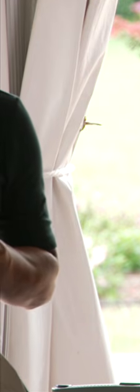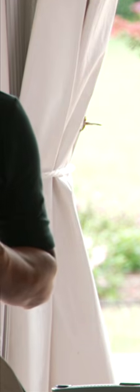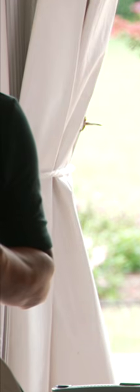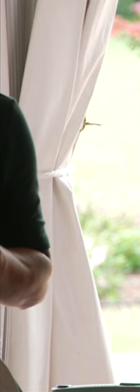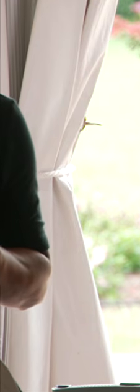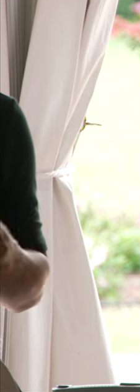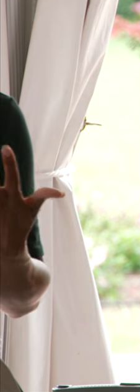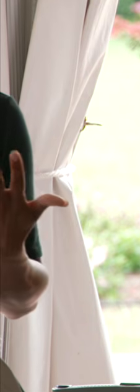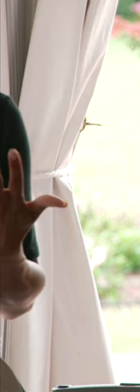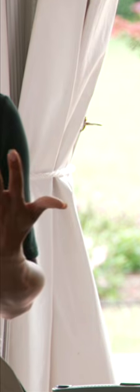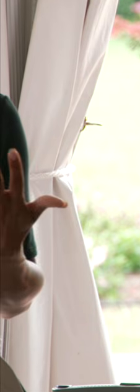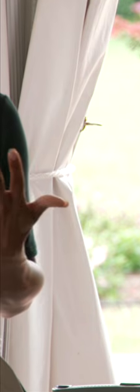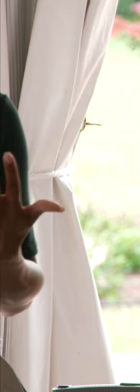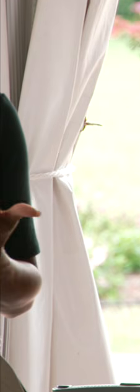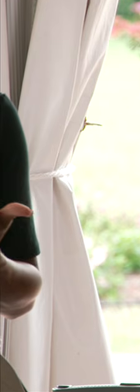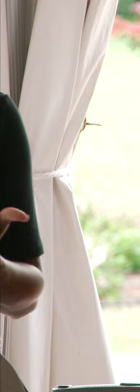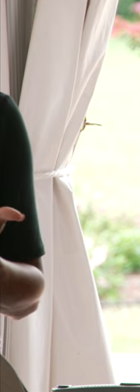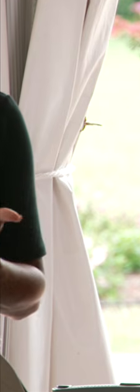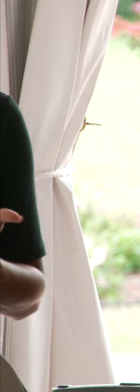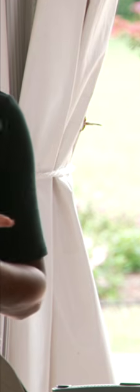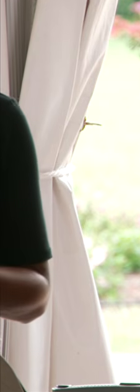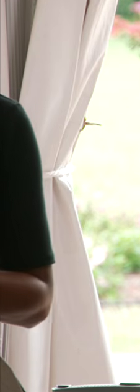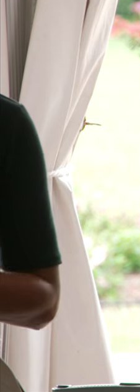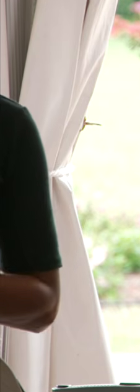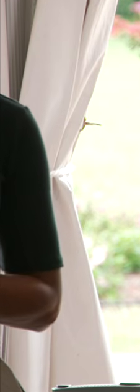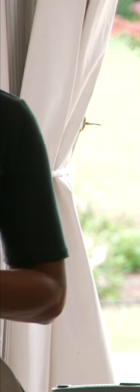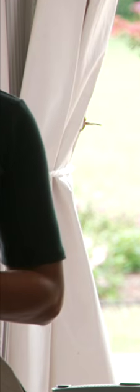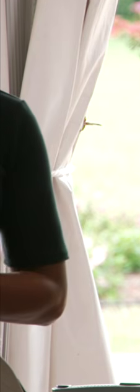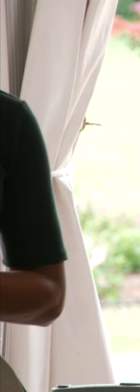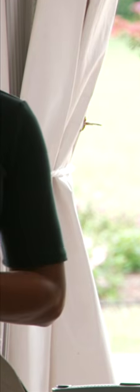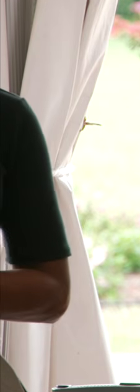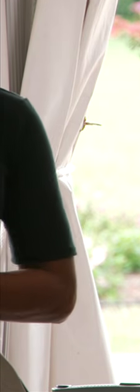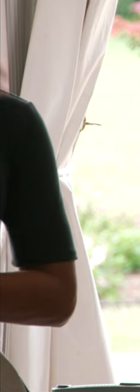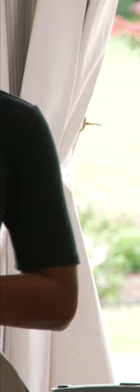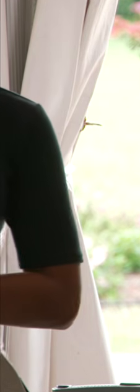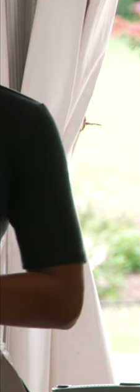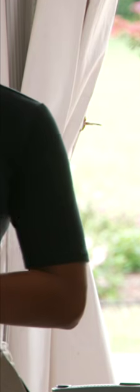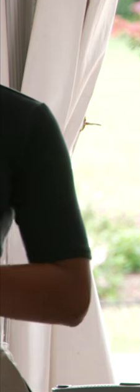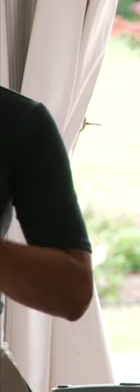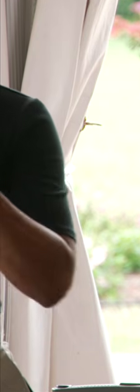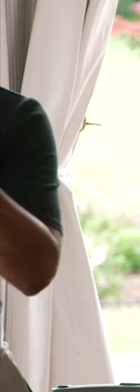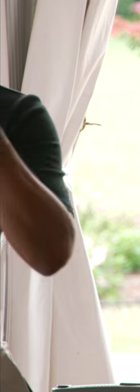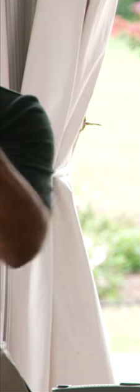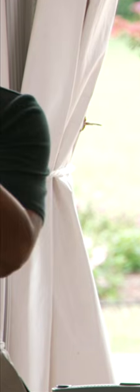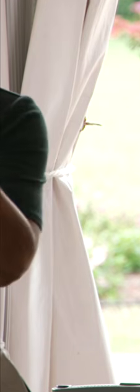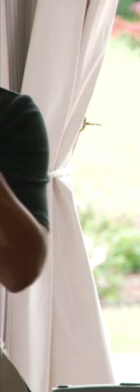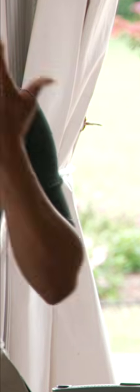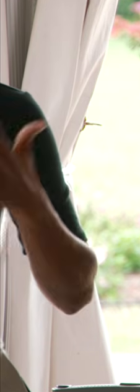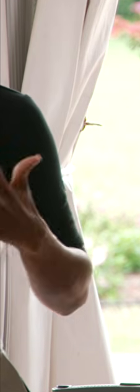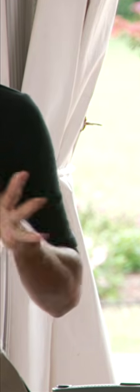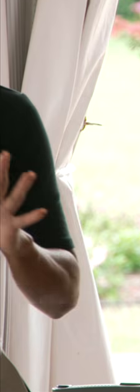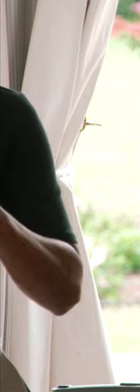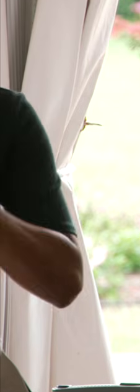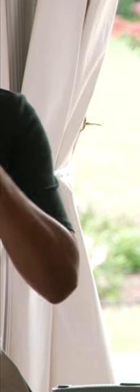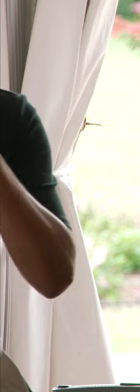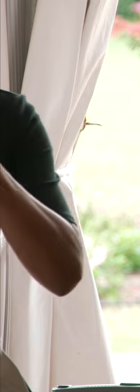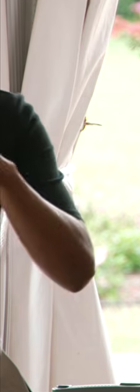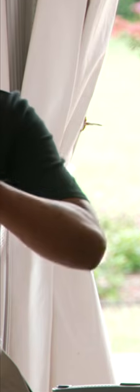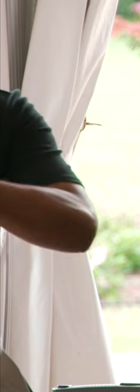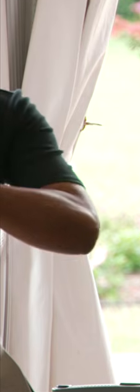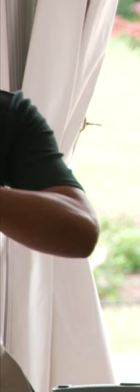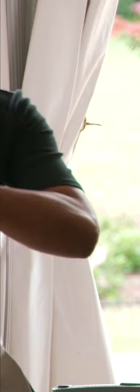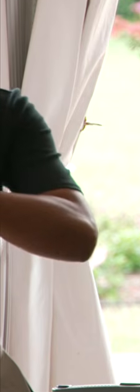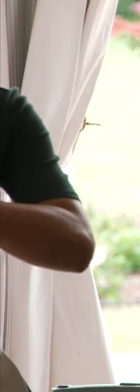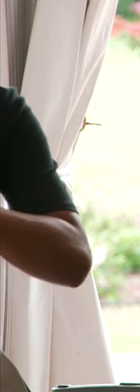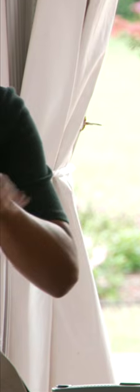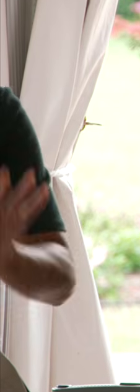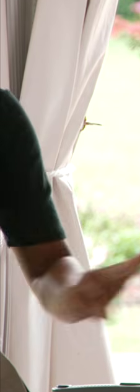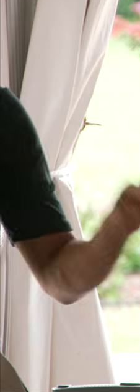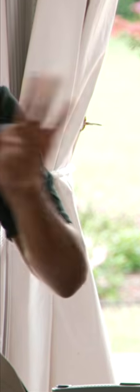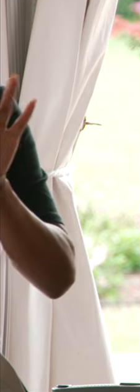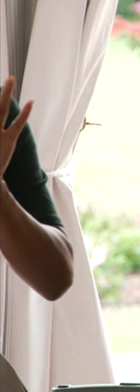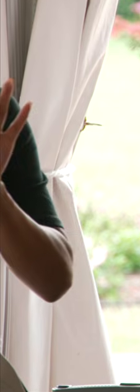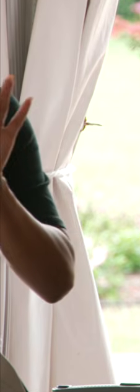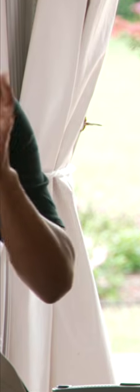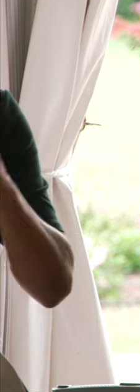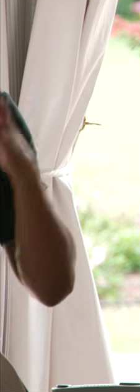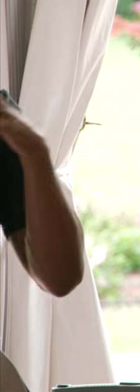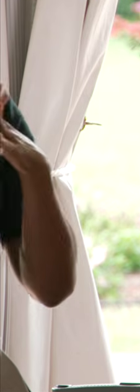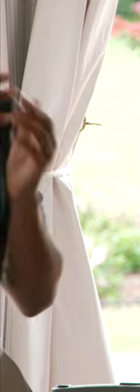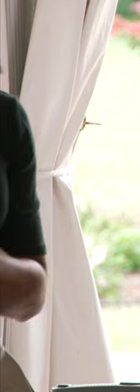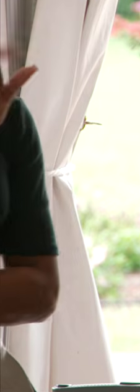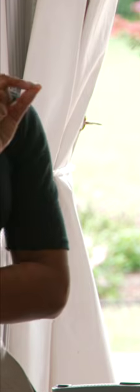Our Fathers Legacy Foundation is profoundly necessary. This foundation, founded in 2014,